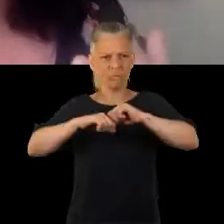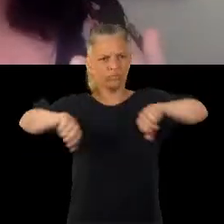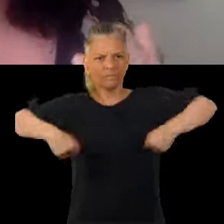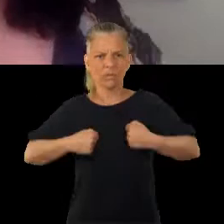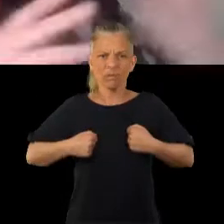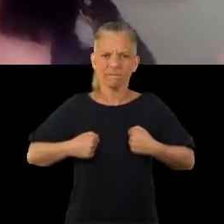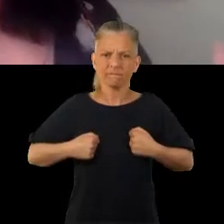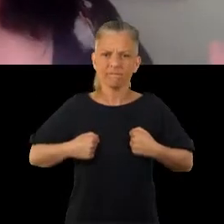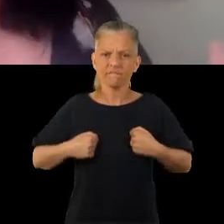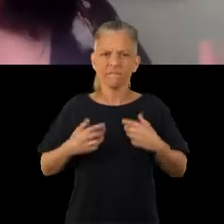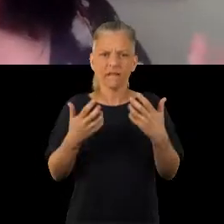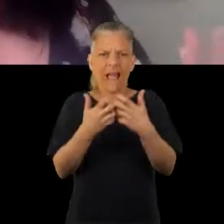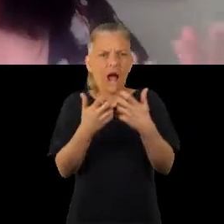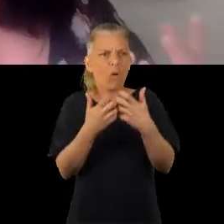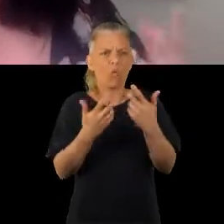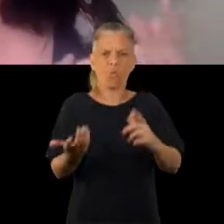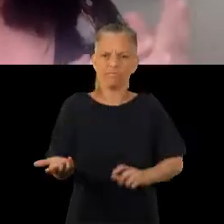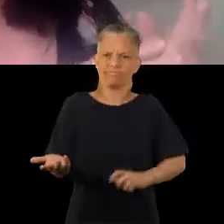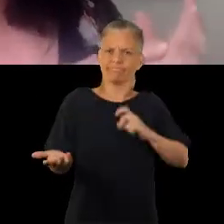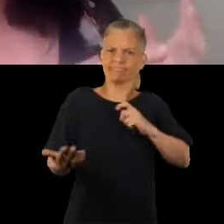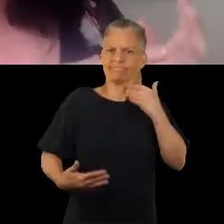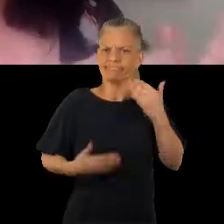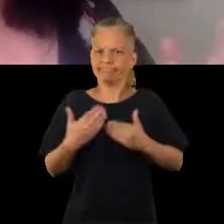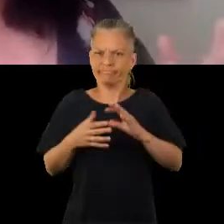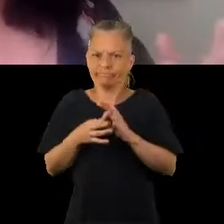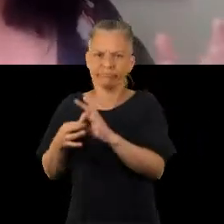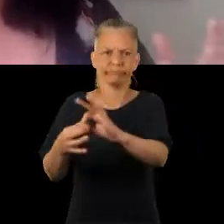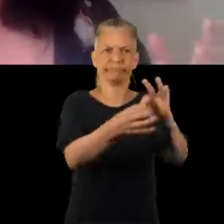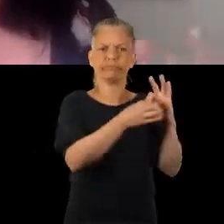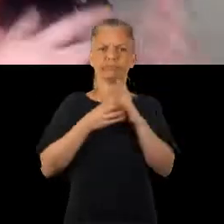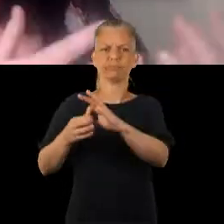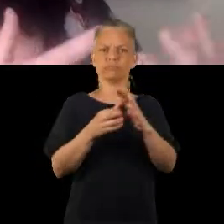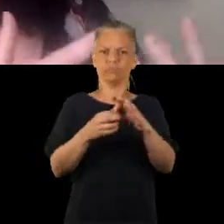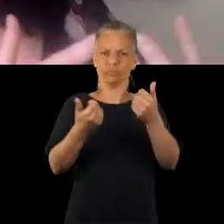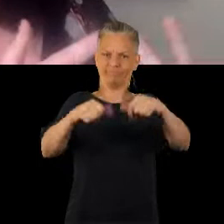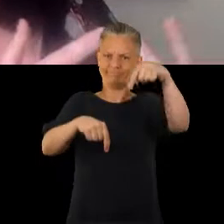first port of call is always to defer to mental health services. And that’s quite a key theme